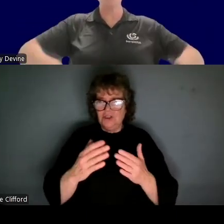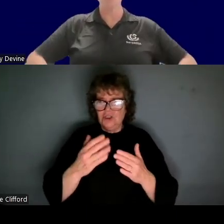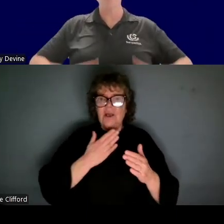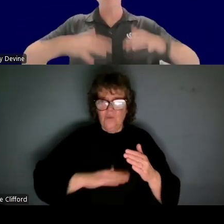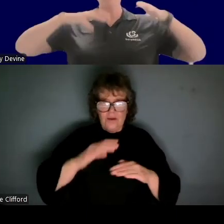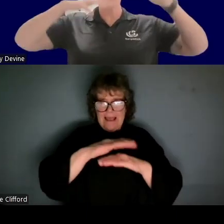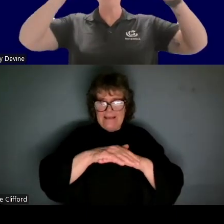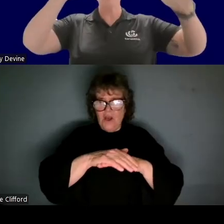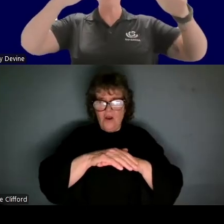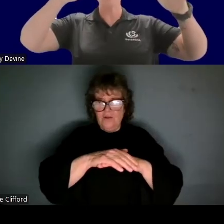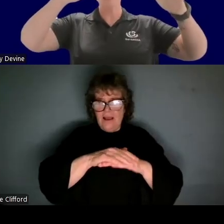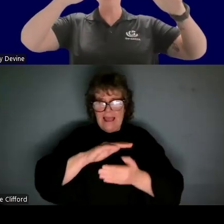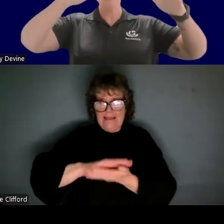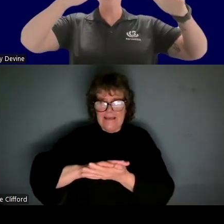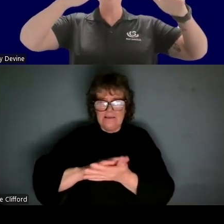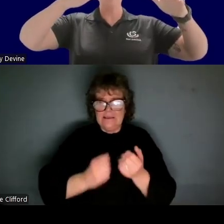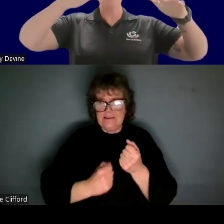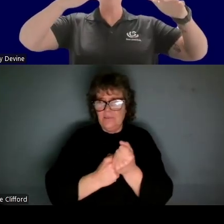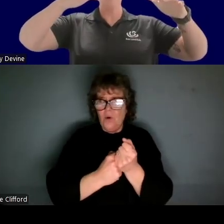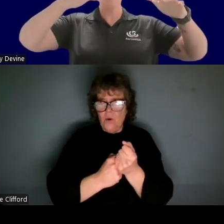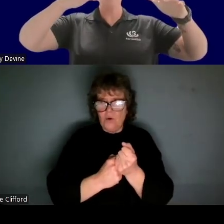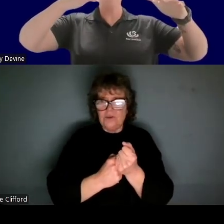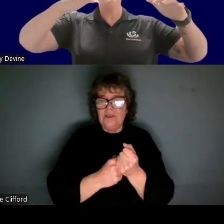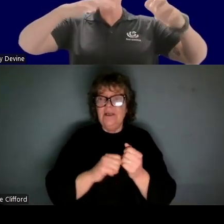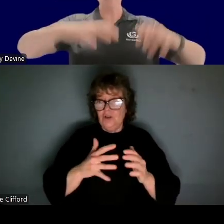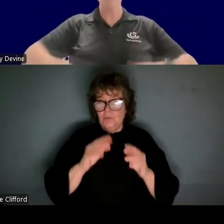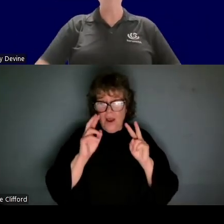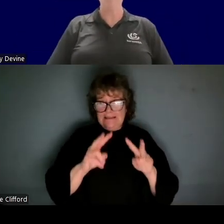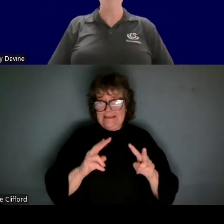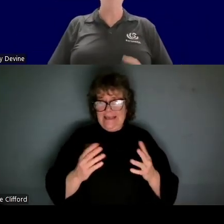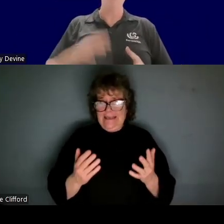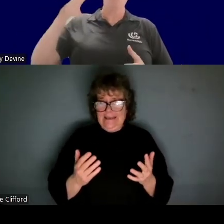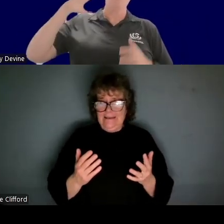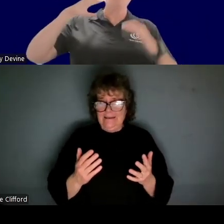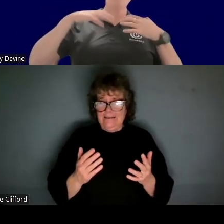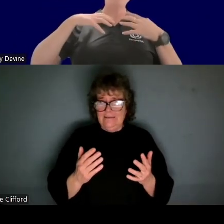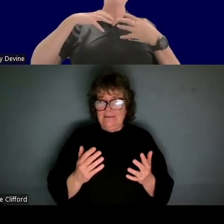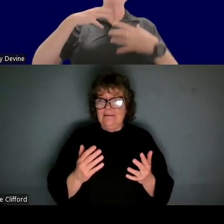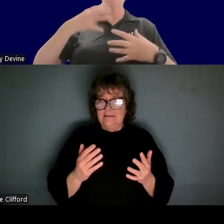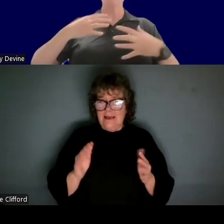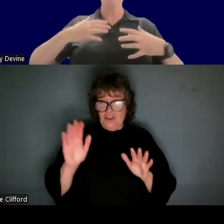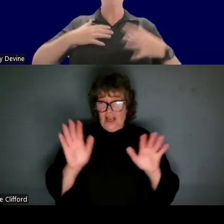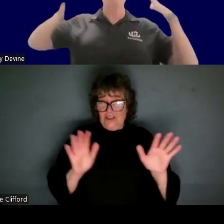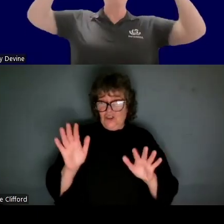support, we might see the classic gesture such as this [Kaley lifts both hands to chin level], but with distress [Kaley repeats lifting both hands, but faster with bigger movement forward] you